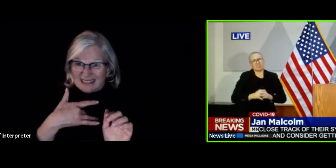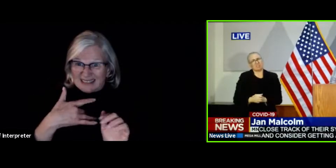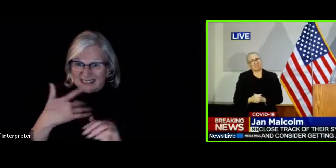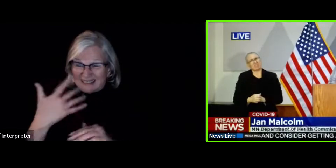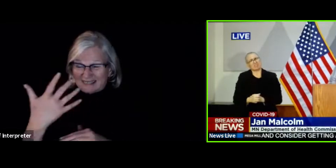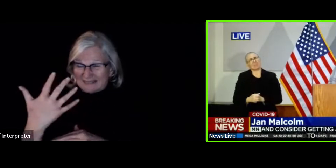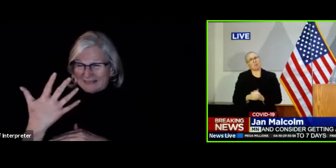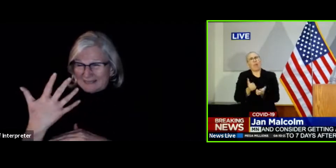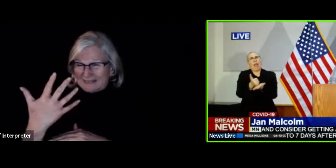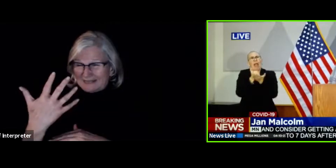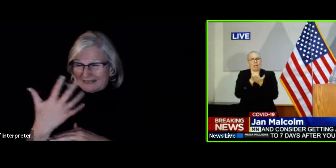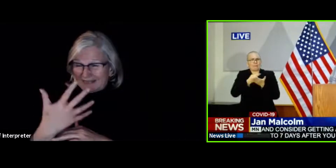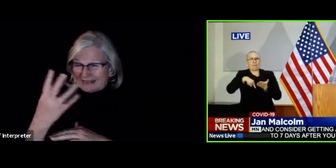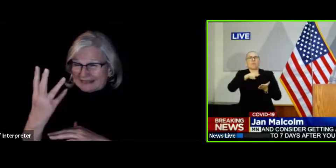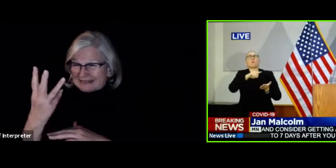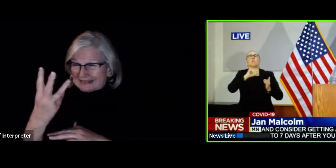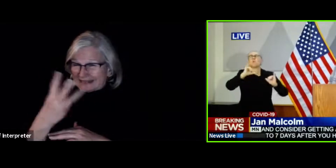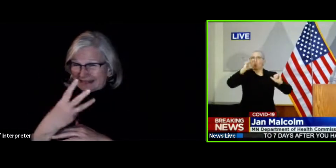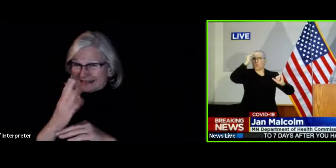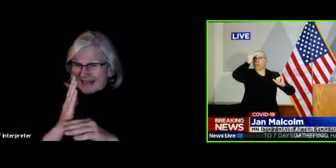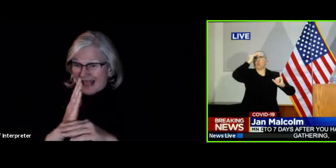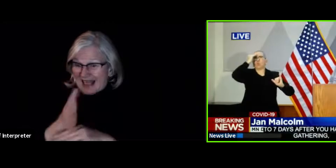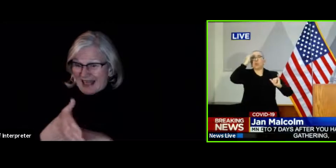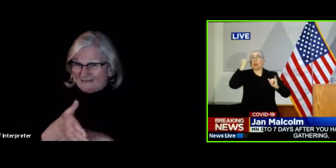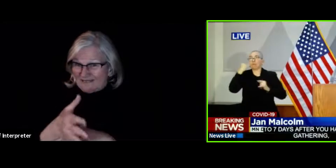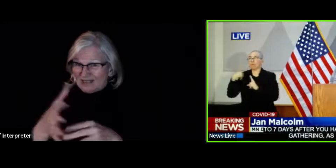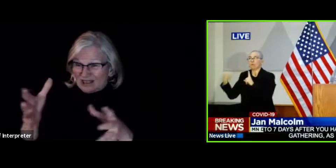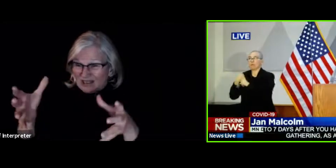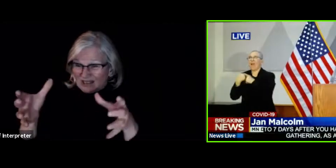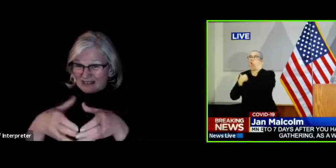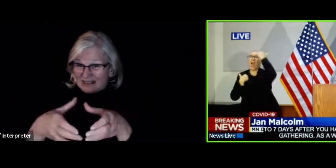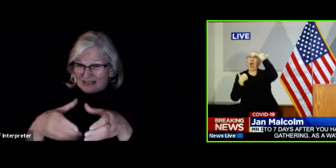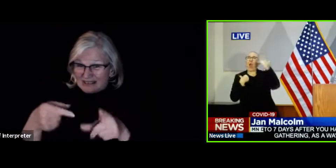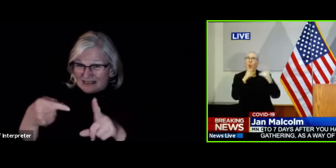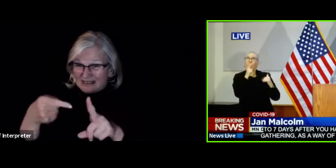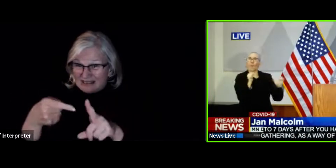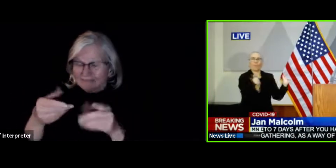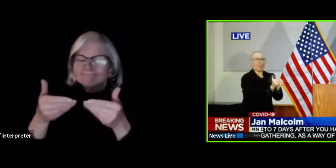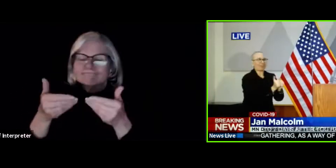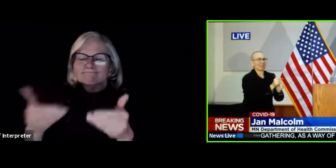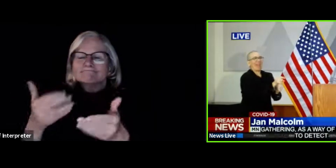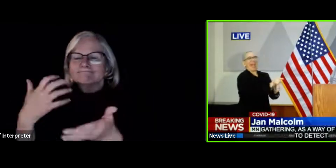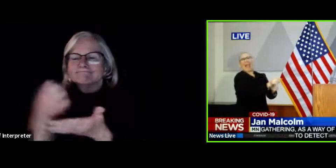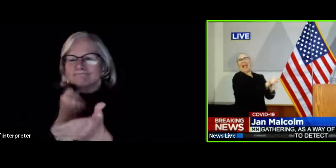DETECT ANY TRANSMISSION THAT MIGHT HAVE HAPPENED SO THAT PEOPLE CAN THEN ISOLATE AND QUARANTINE AS APPROPRIATE.